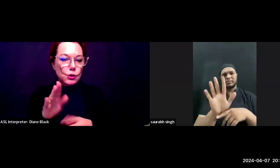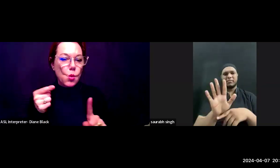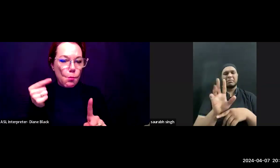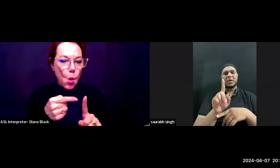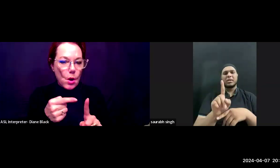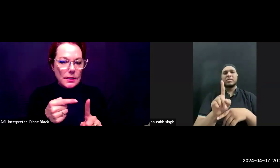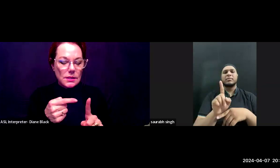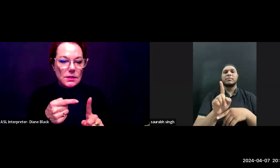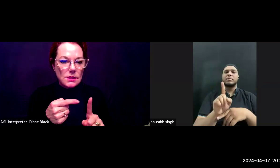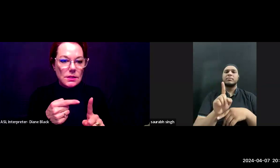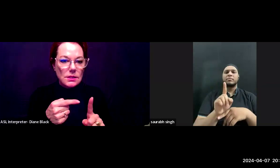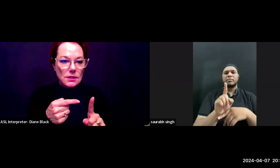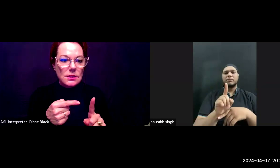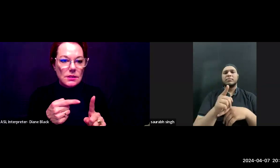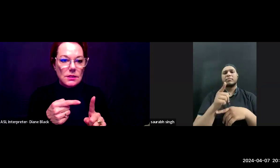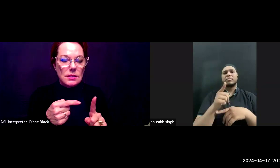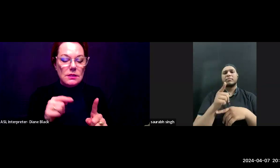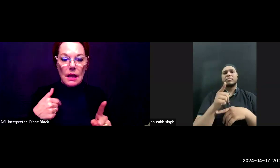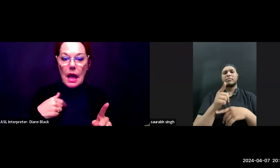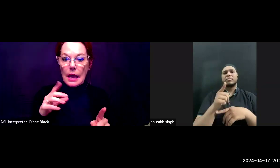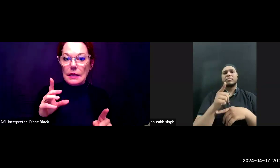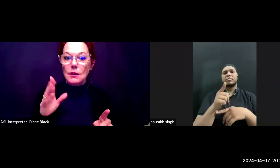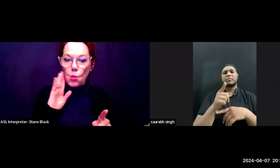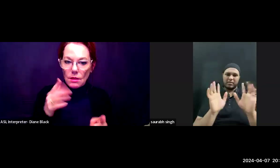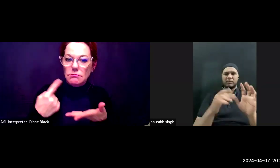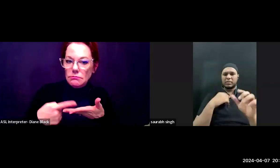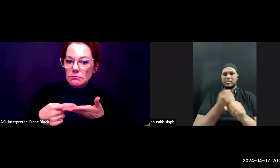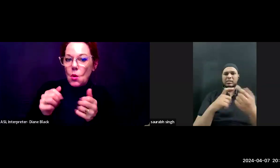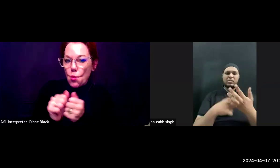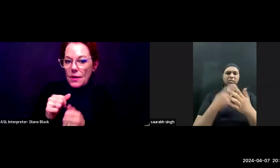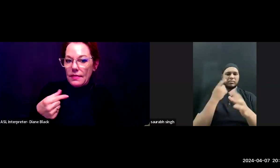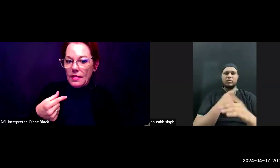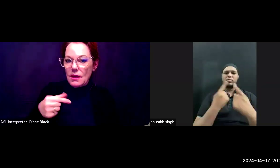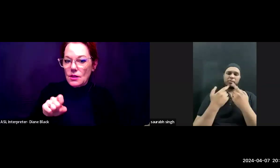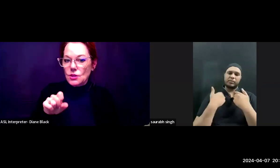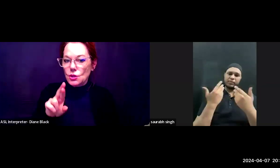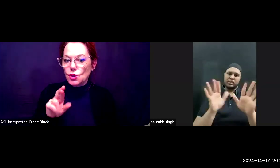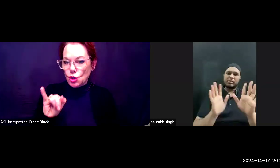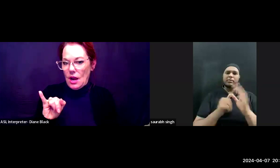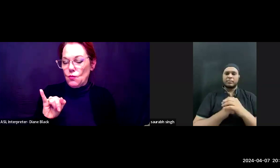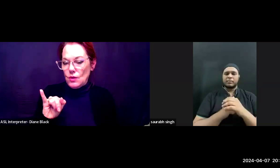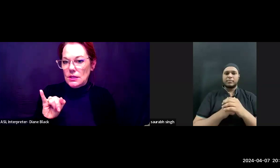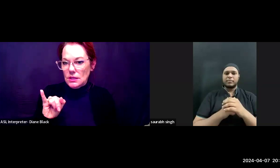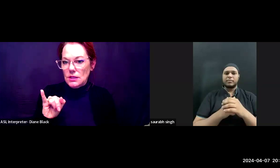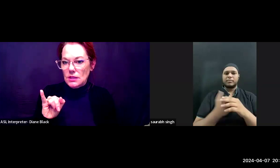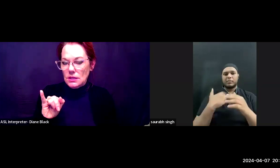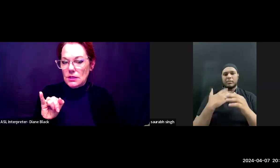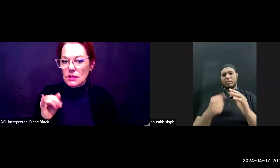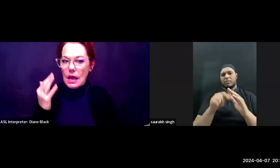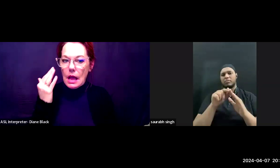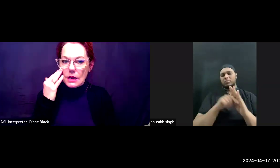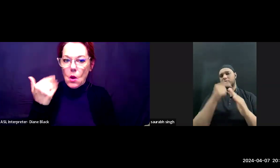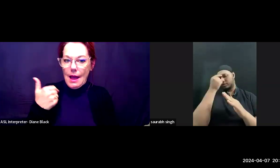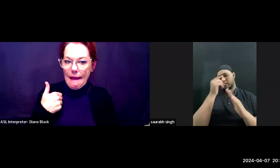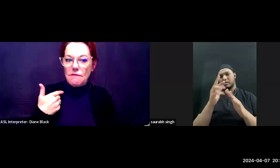done deliberately. I did talk about this to Geri that uh I have this issue because I'm talking to